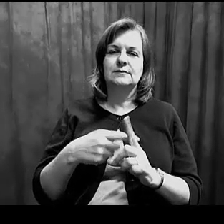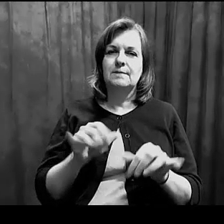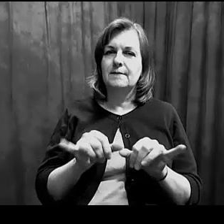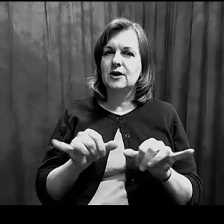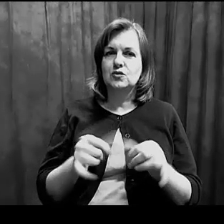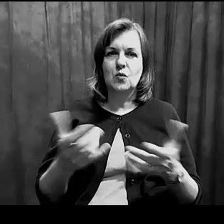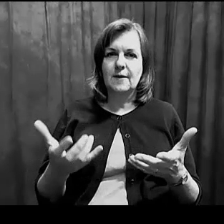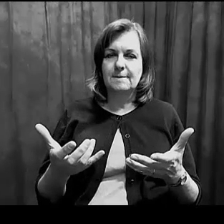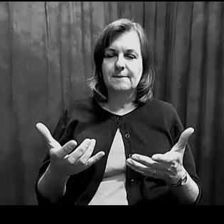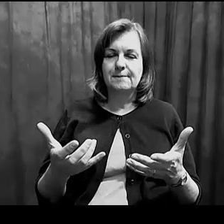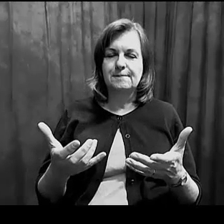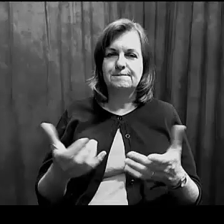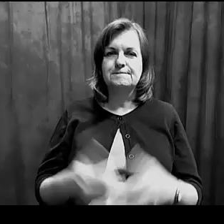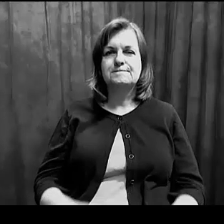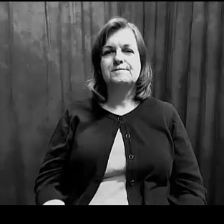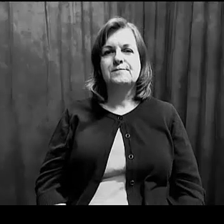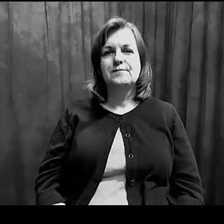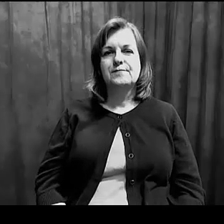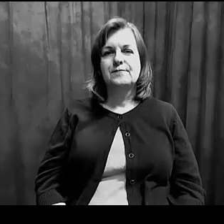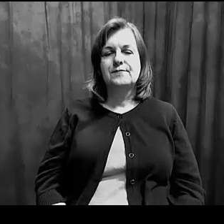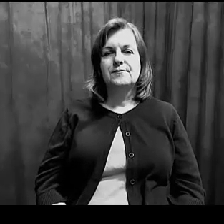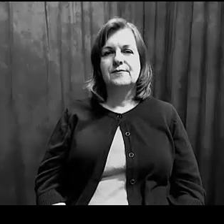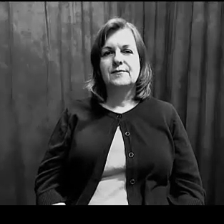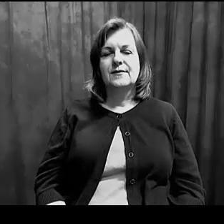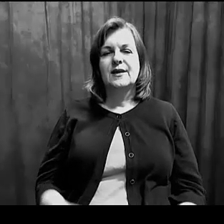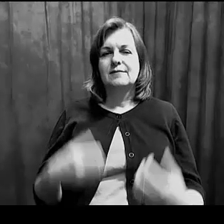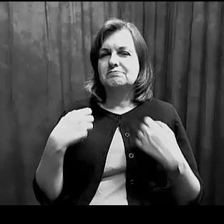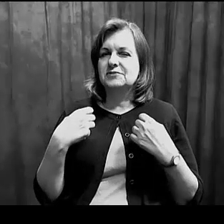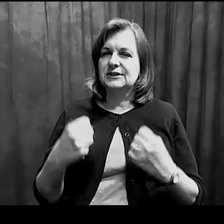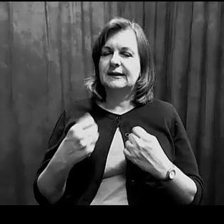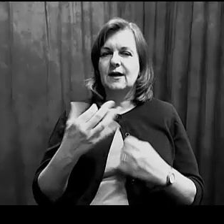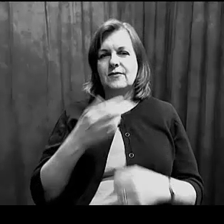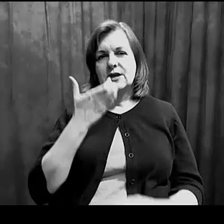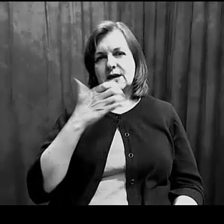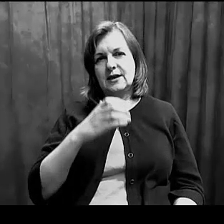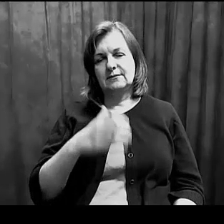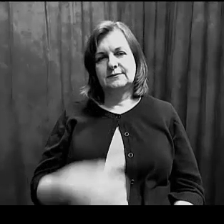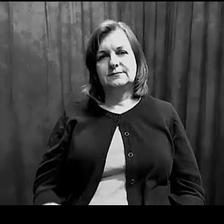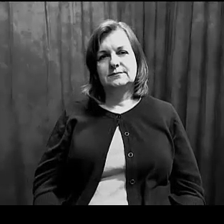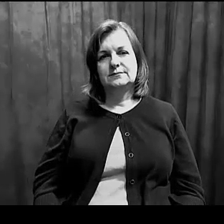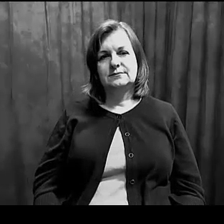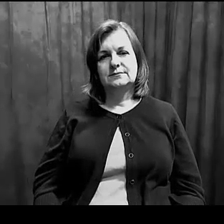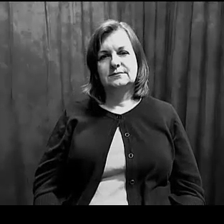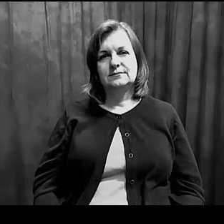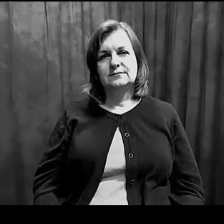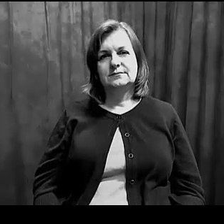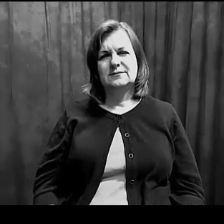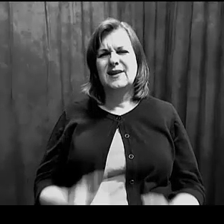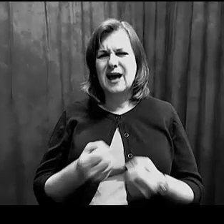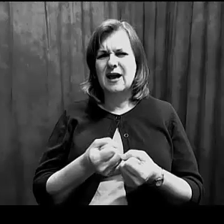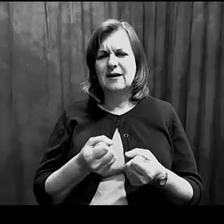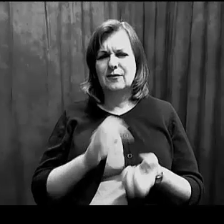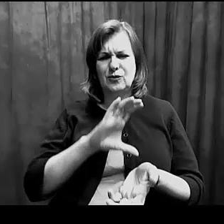temperature is a measure of heat intensity